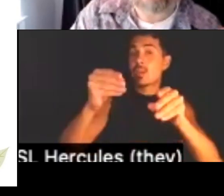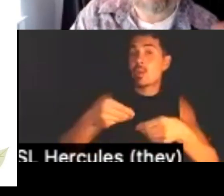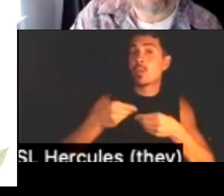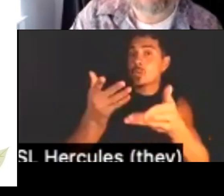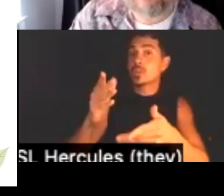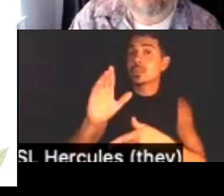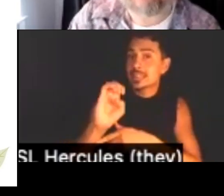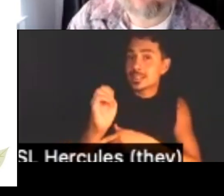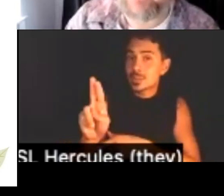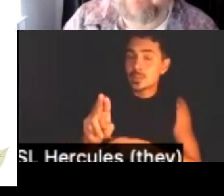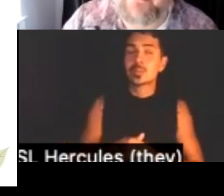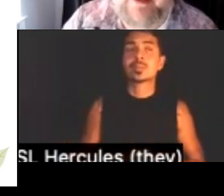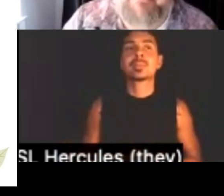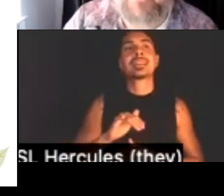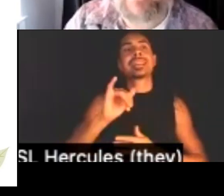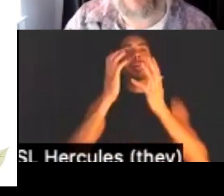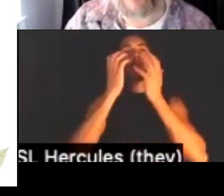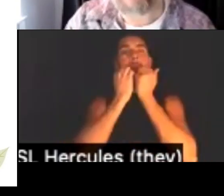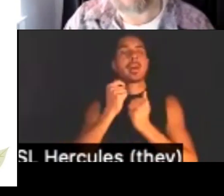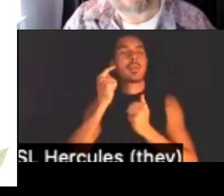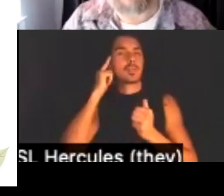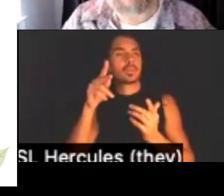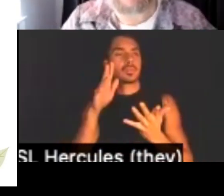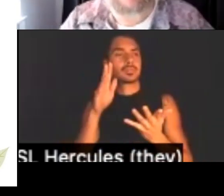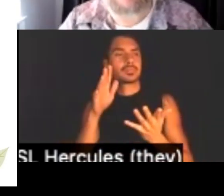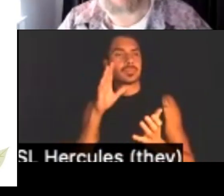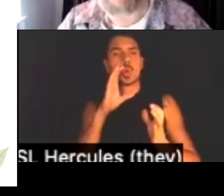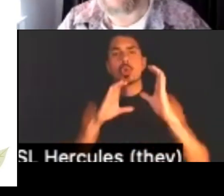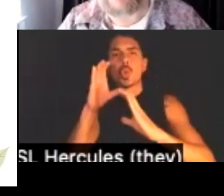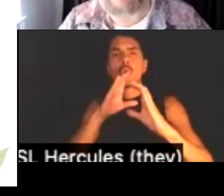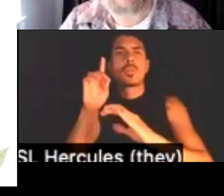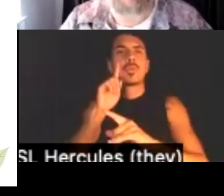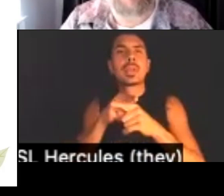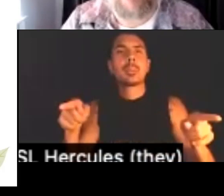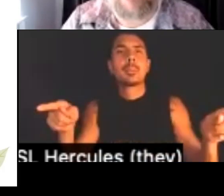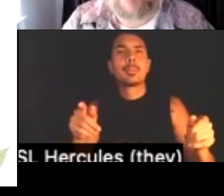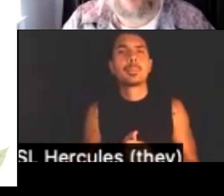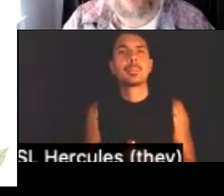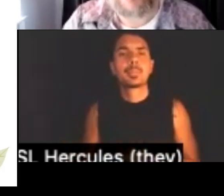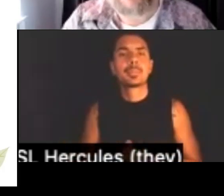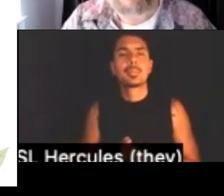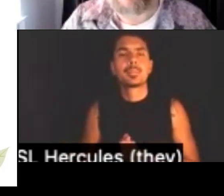So it's just a matter of looking for them. And I will remind folks that FORGE has quite a few